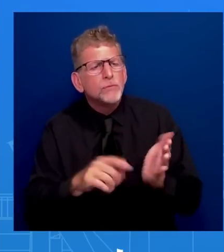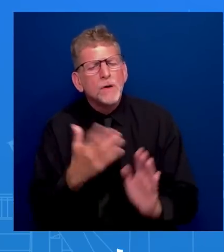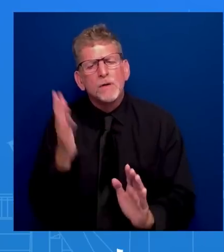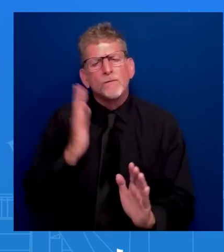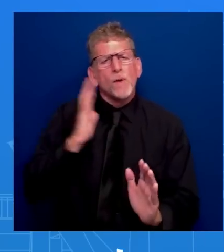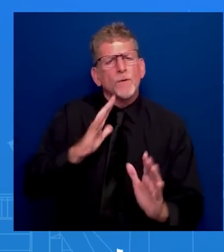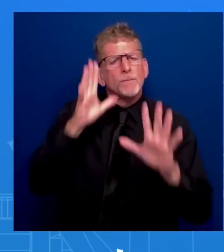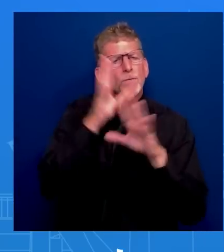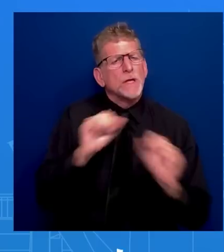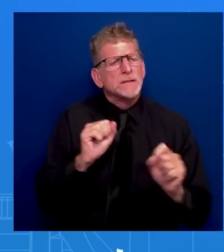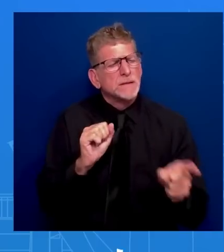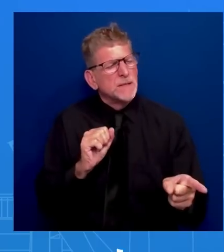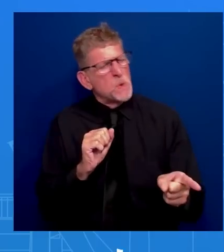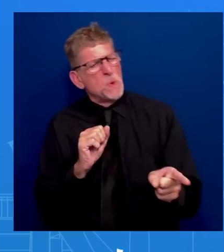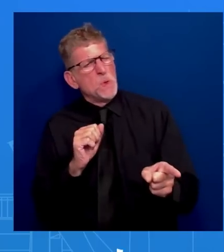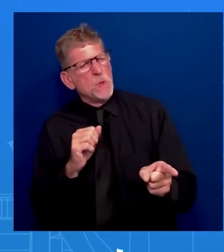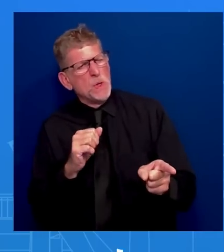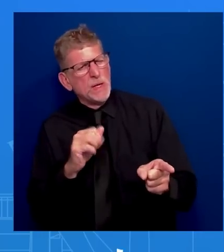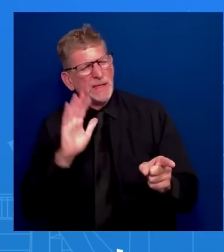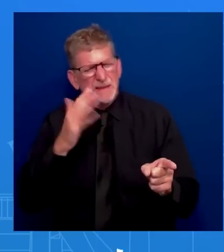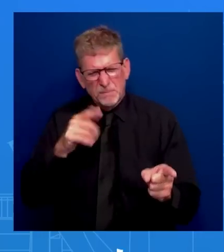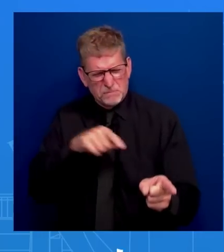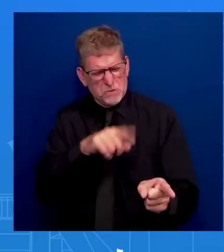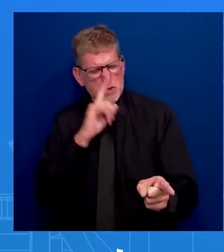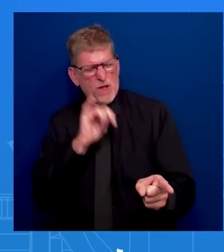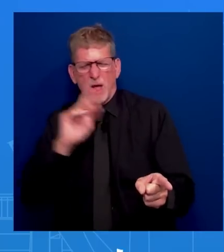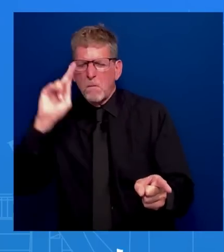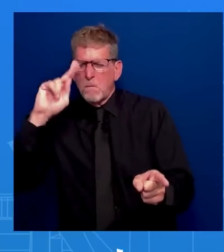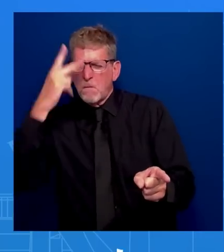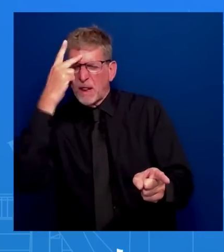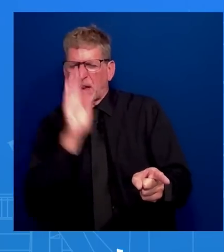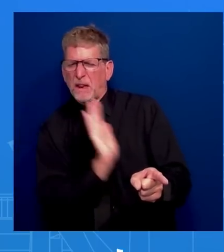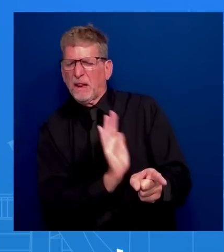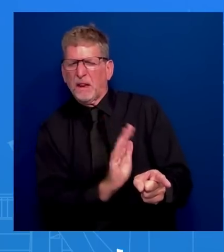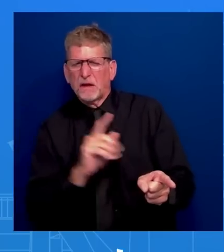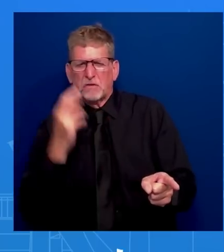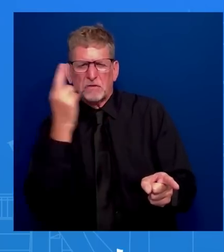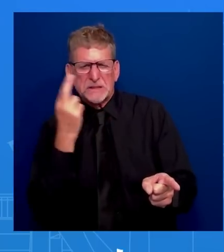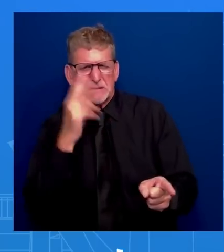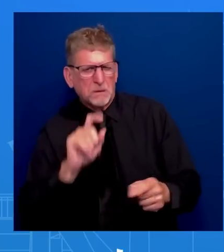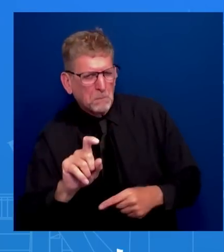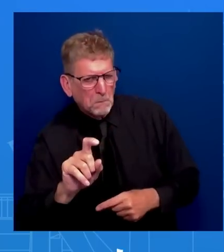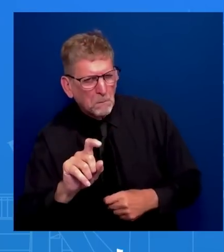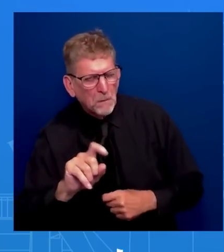Ms. Jean-Pierre: So, first off, and you've heard us say this many times at this podium, you've heard the President say this: